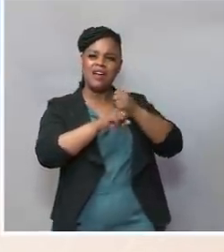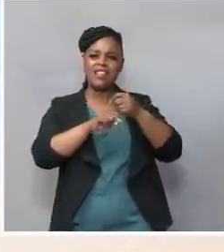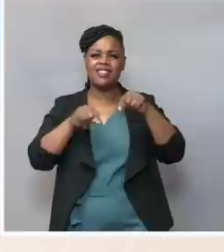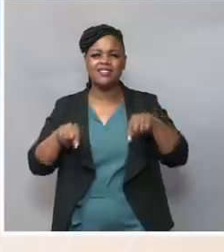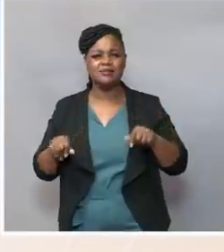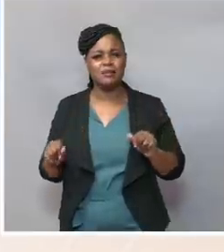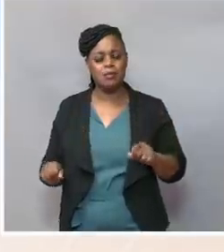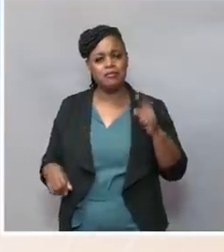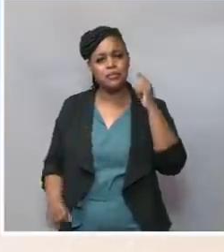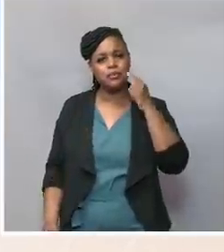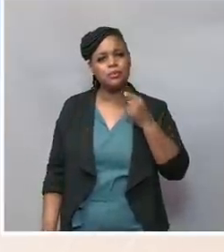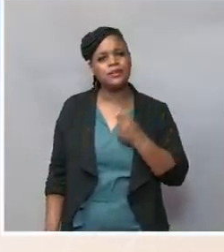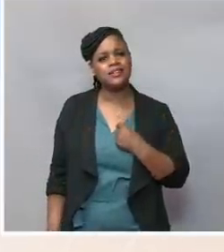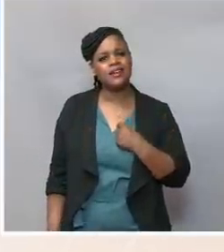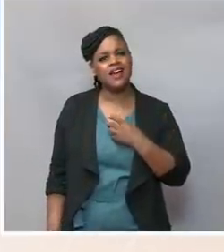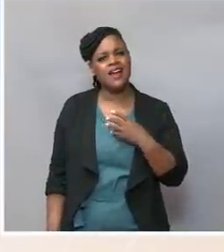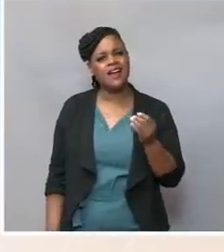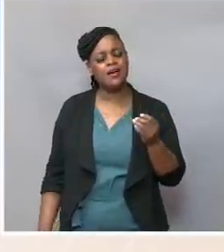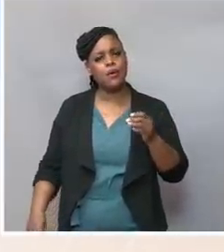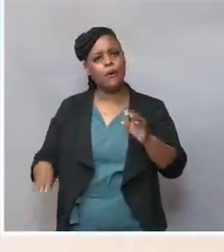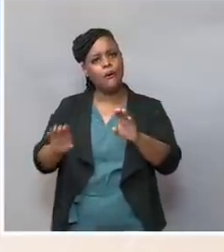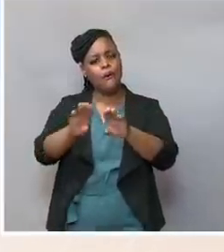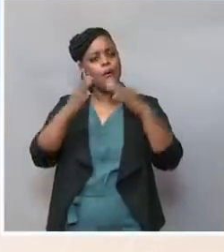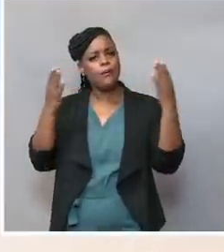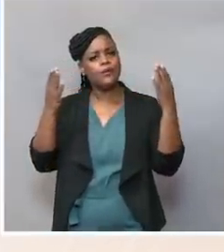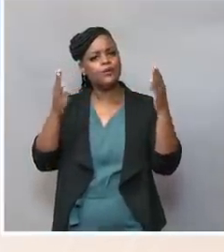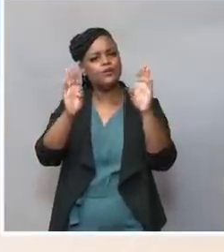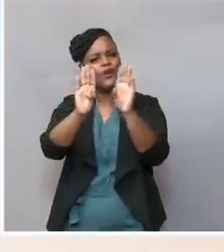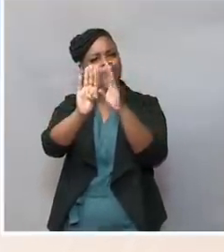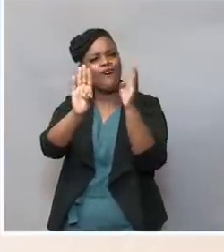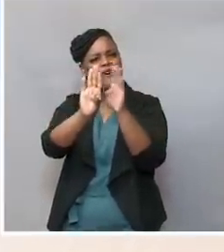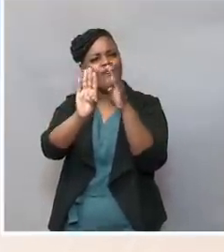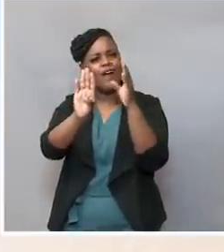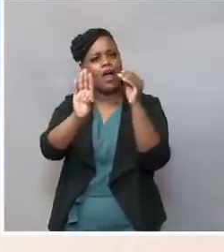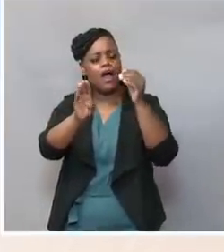and the window to all those that come after me.